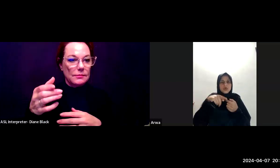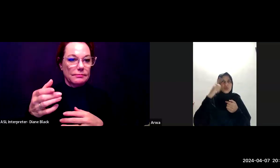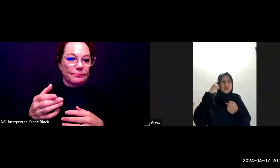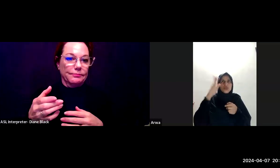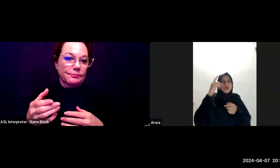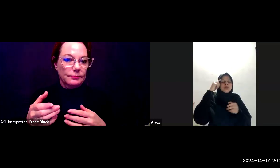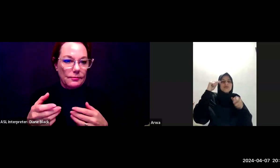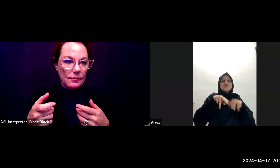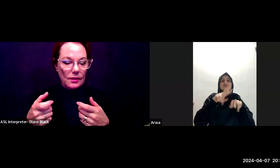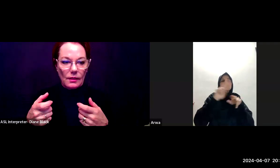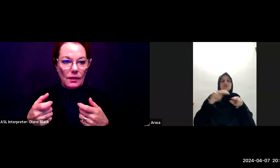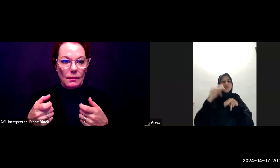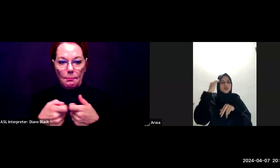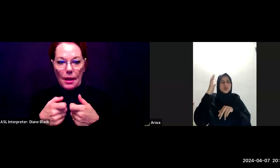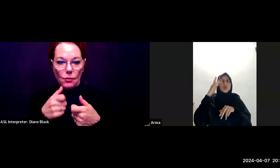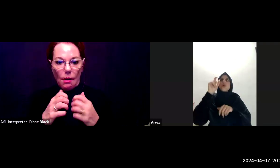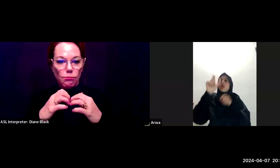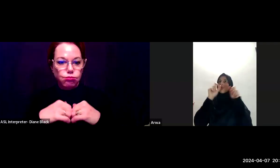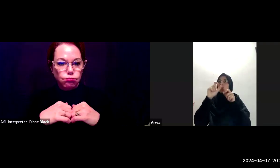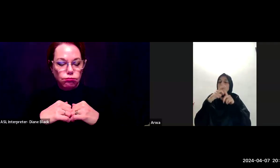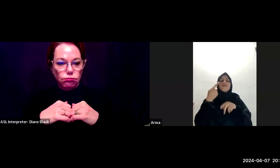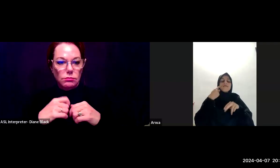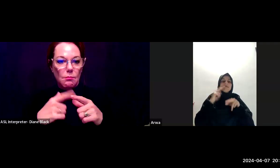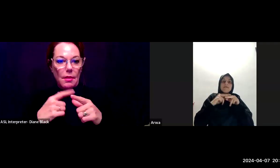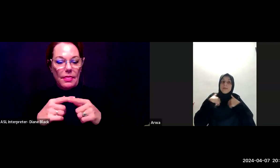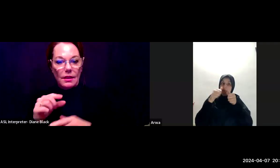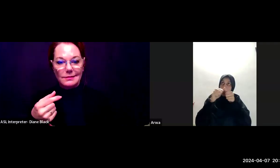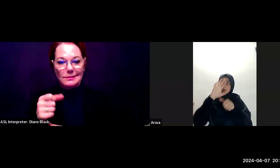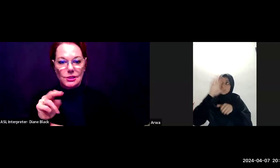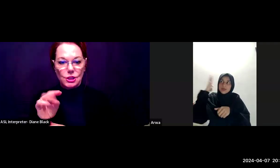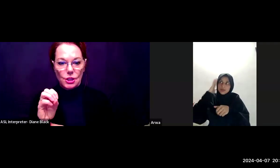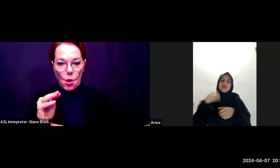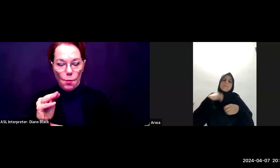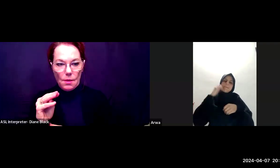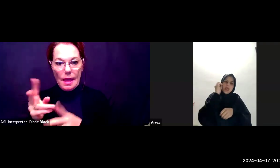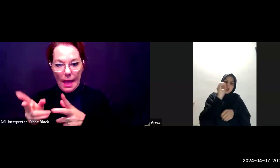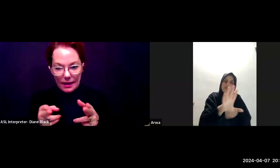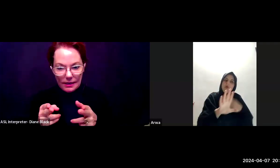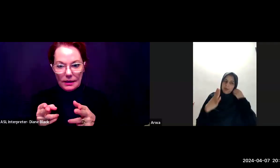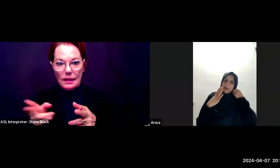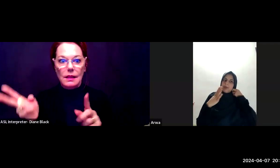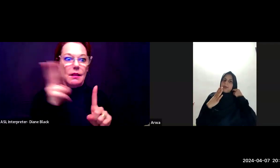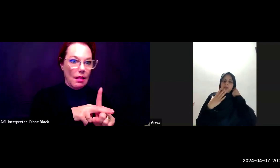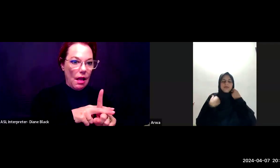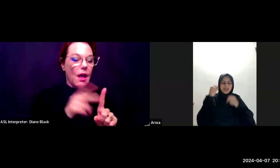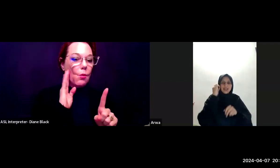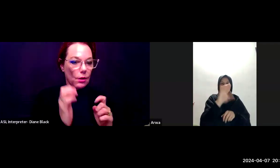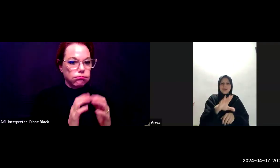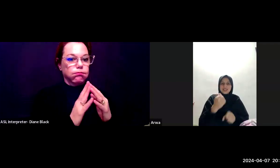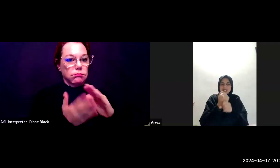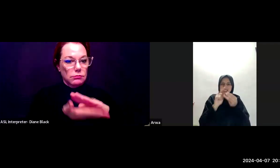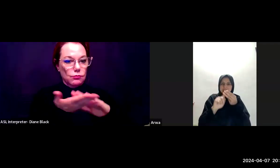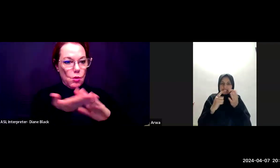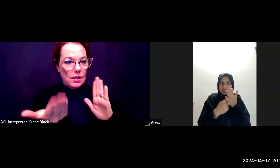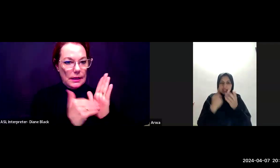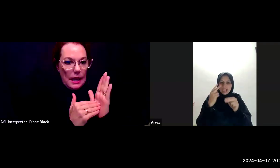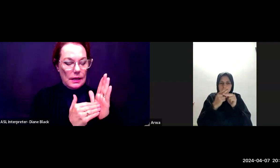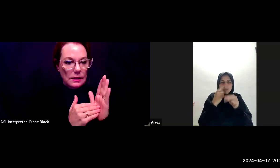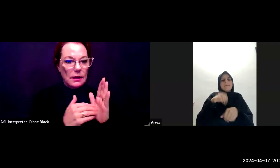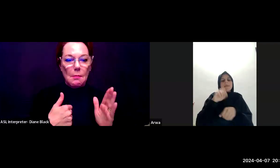that is my I reply to you. but I can find out and then uh inform Geri so that she can inform you.